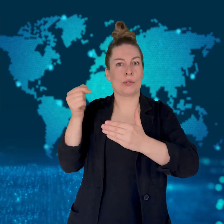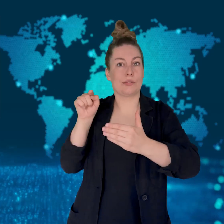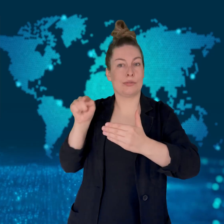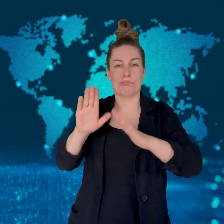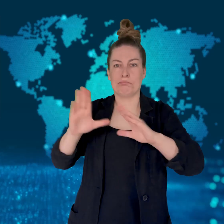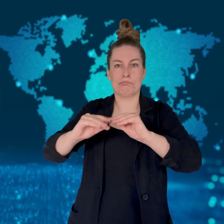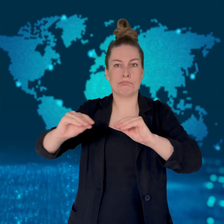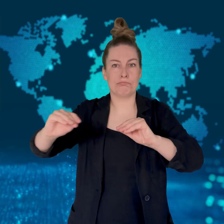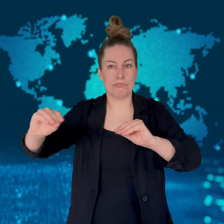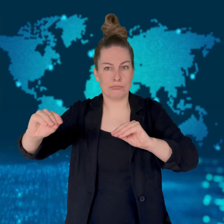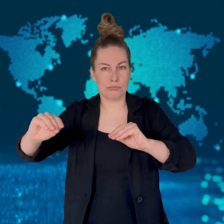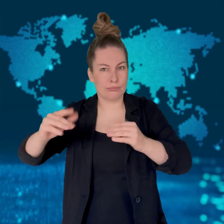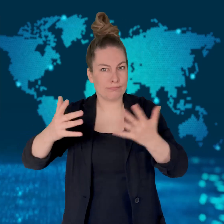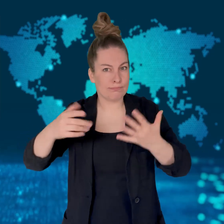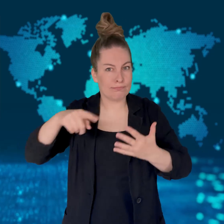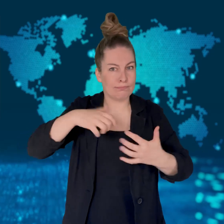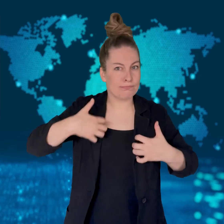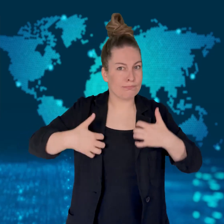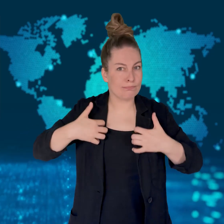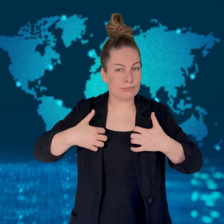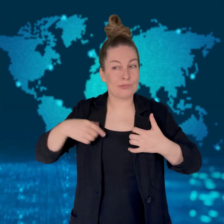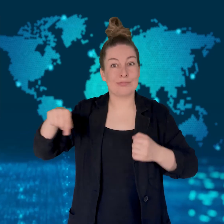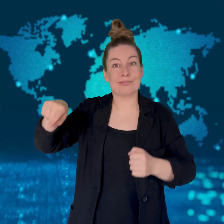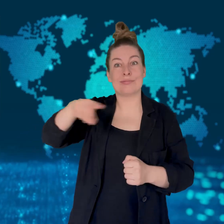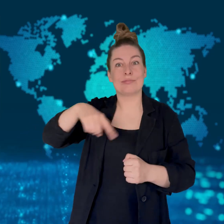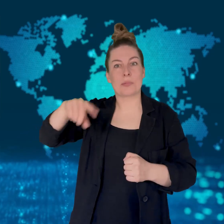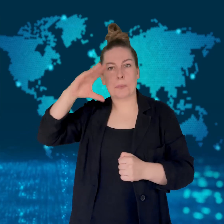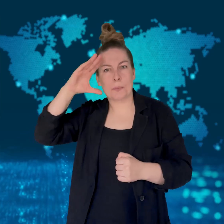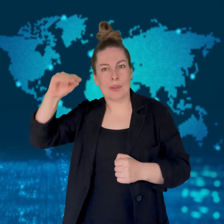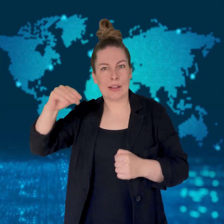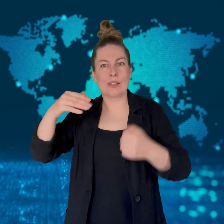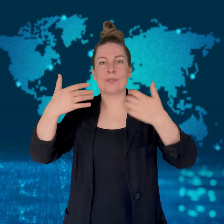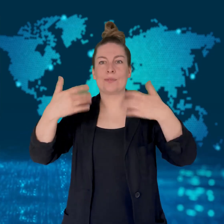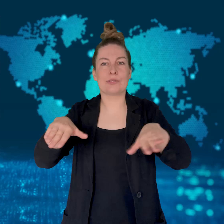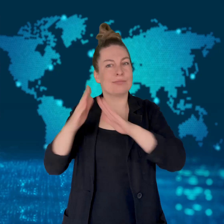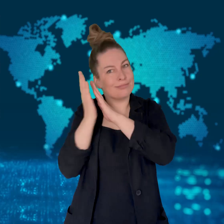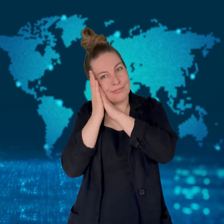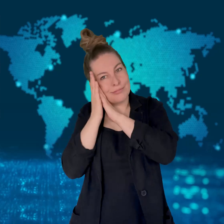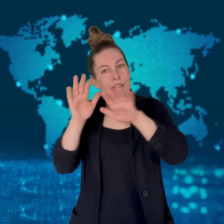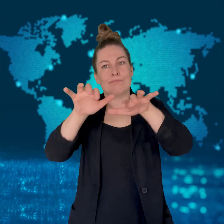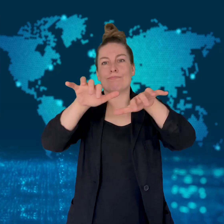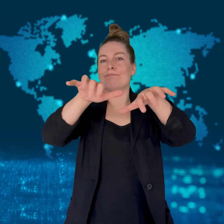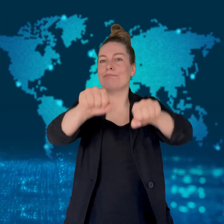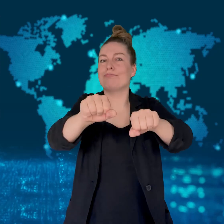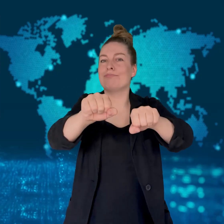their social media accounts until Saturday when the posts stopped.